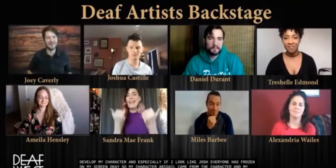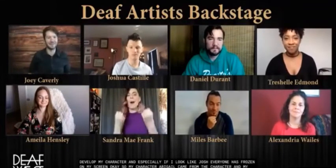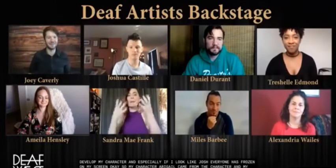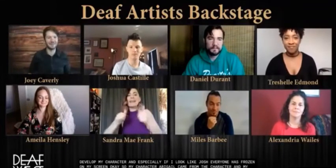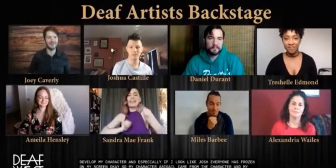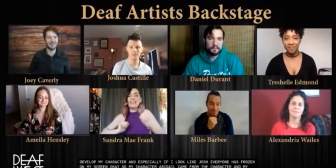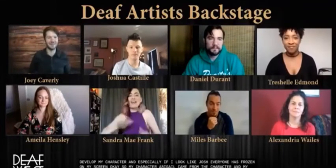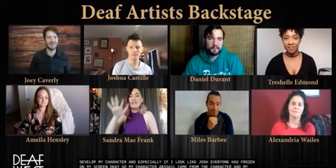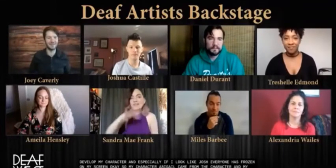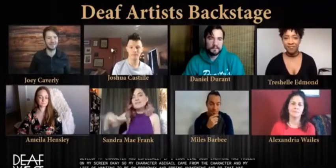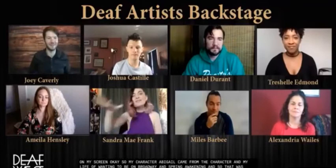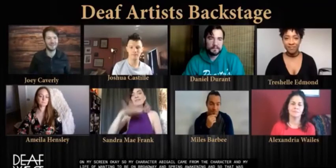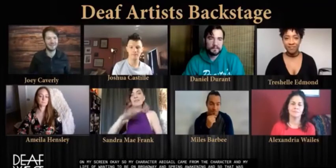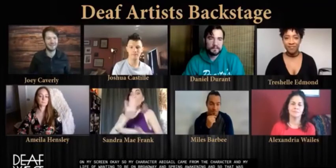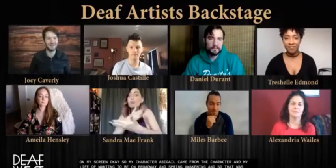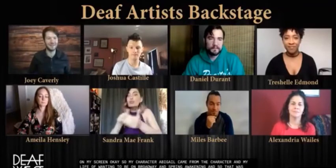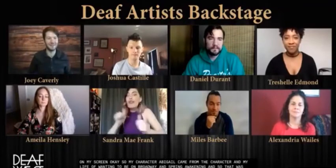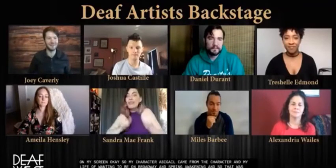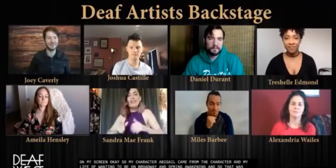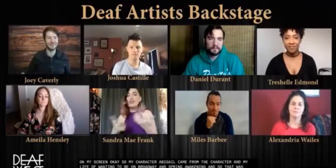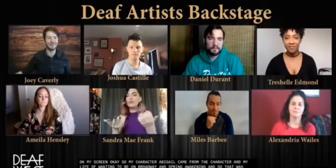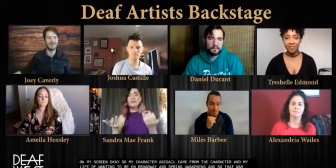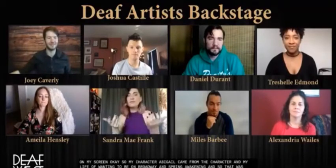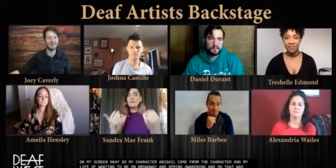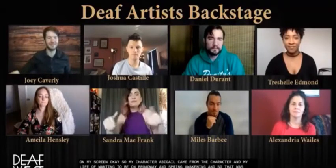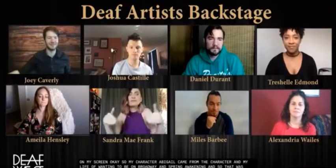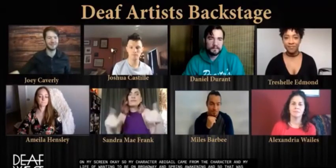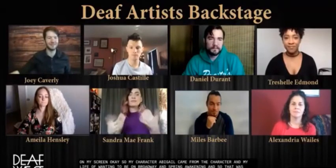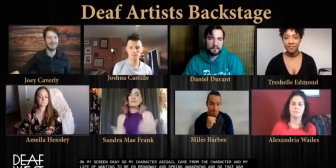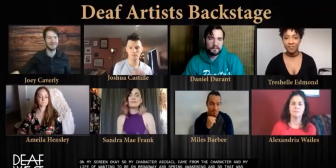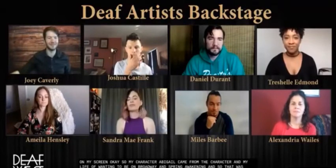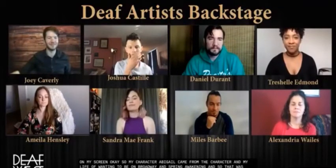have people tell me that they loved me in ‘Spring Awakening’ and that's always great to hear.